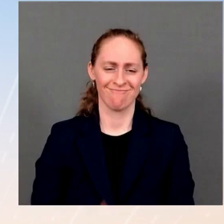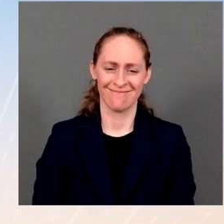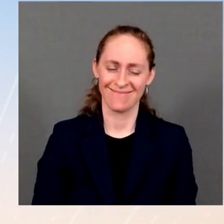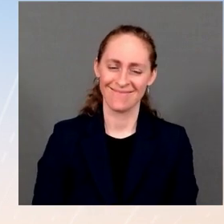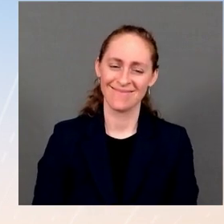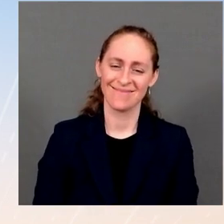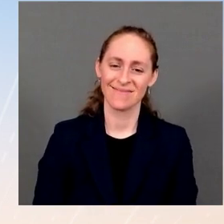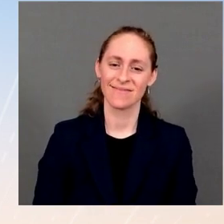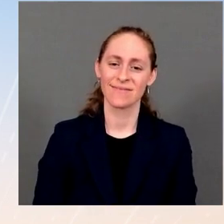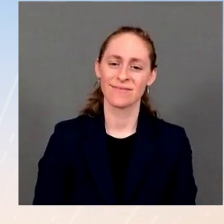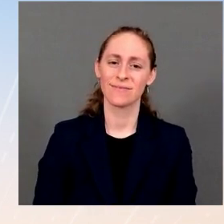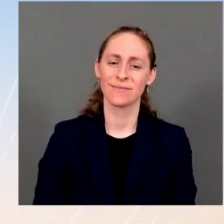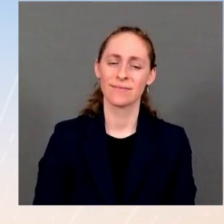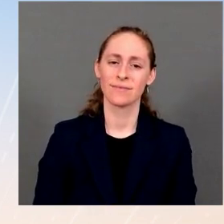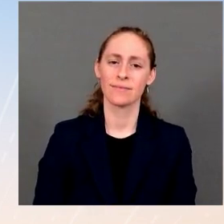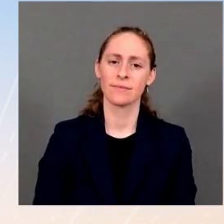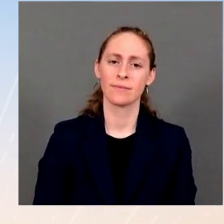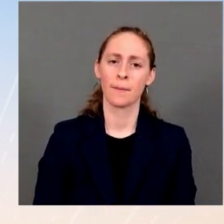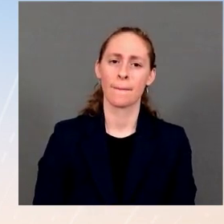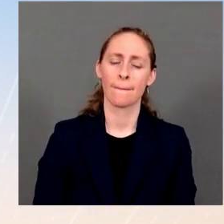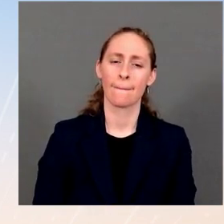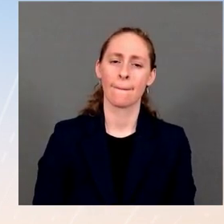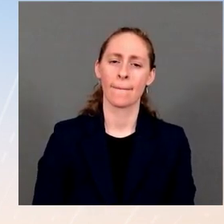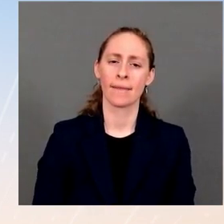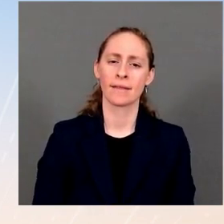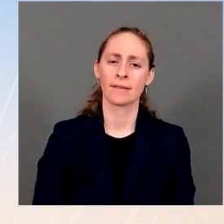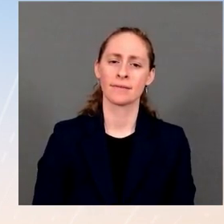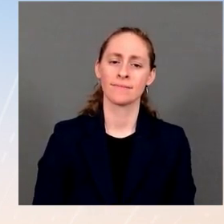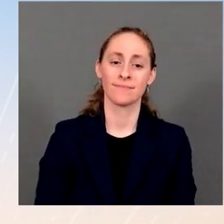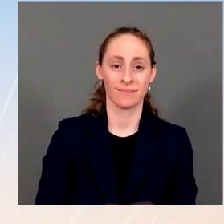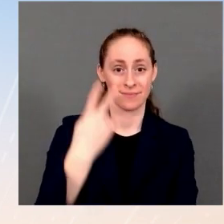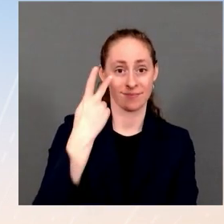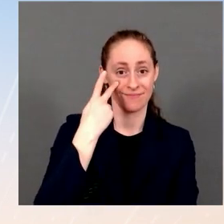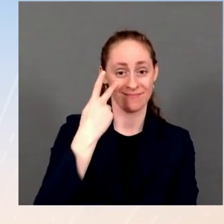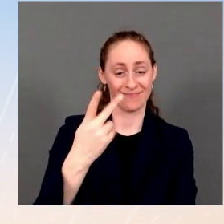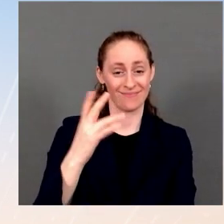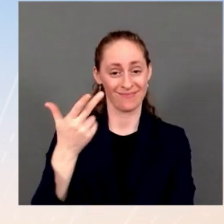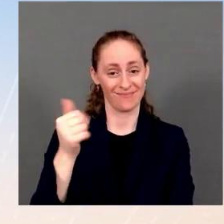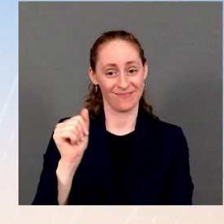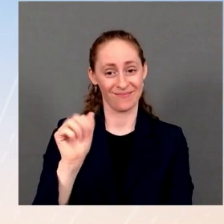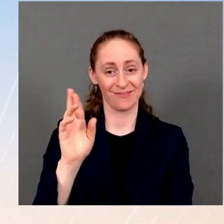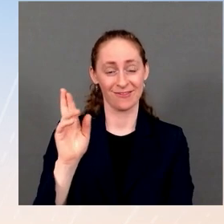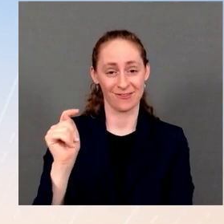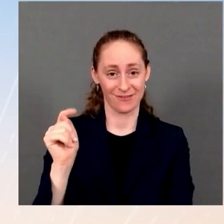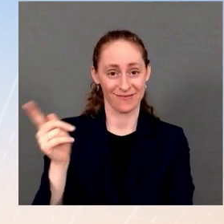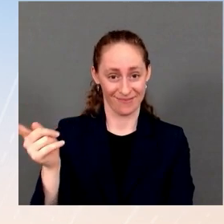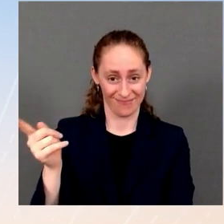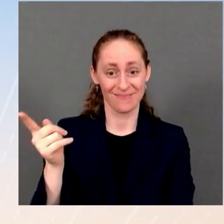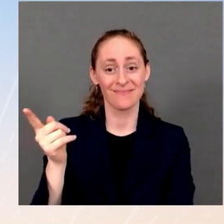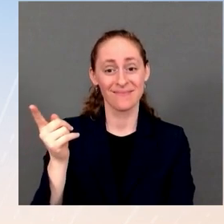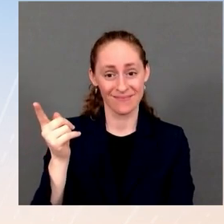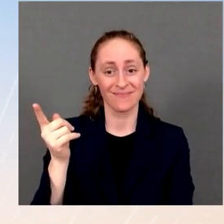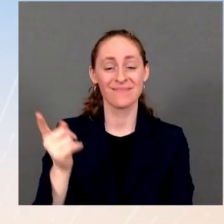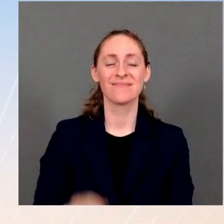yep, there's a chart. You know we love charts here. Today, we received further evidence that our jobs recovery